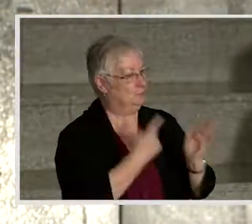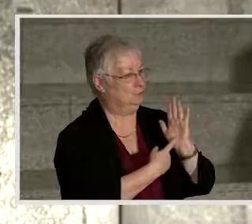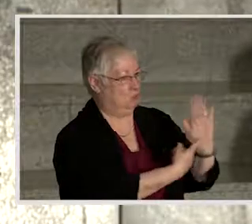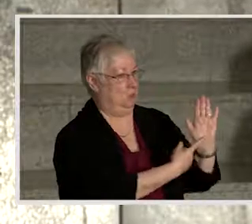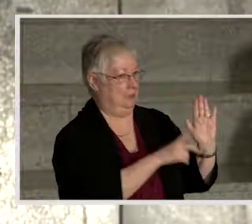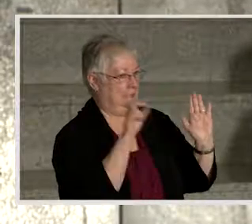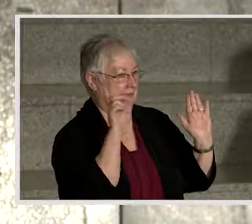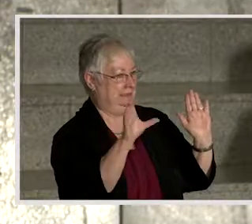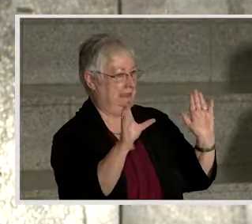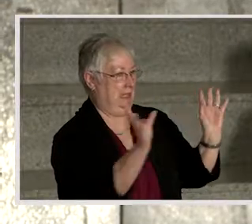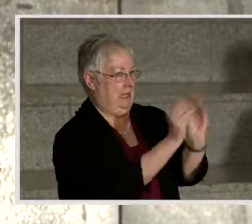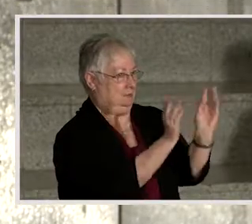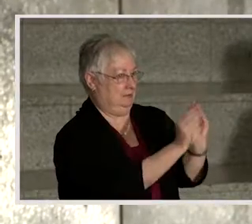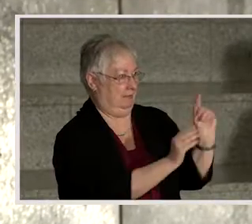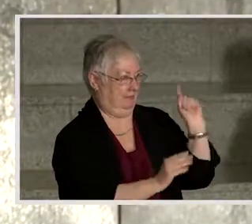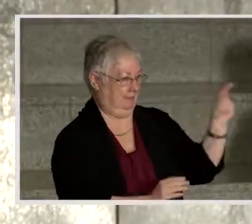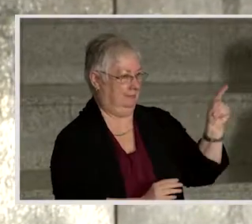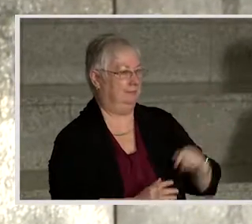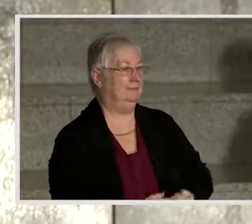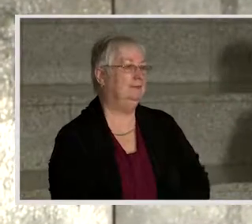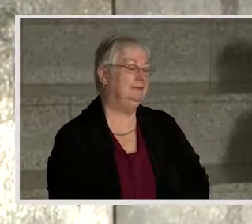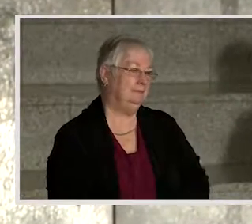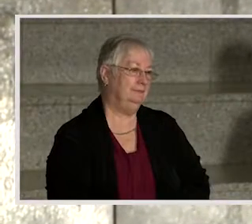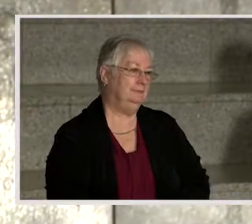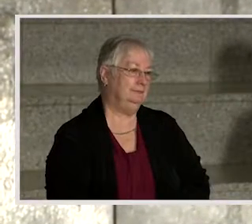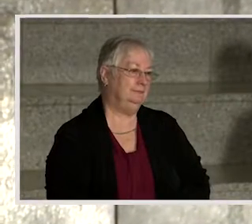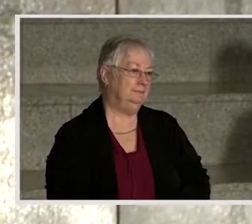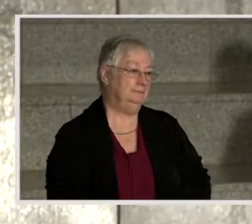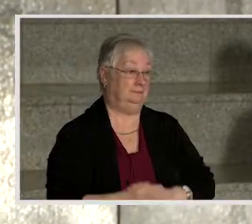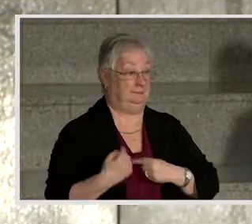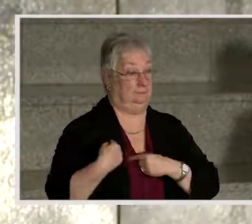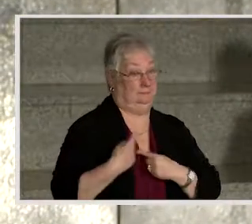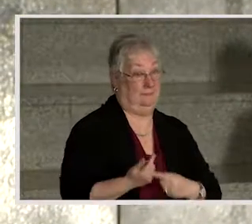IN BUDGET SEASON FOR THE LAST COUPLE OF MONTHS, AND WE LOOK